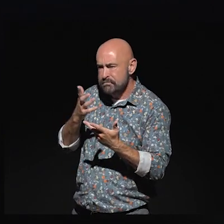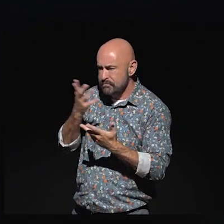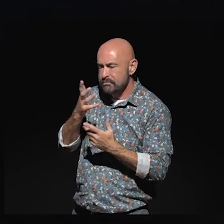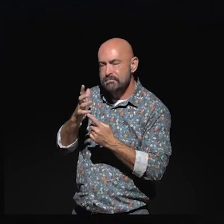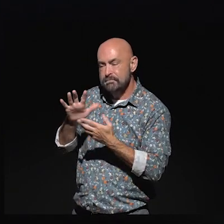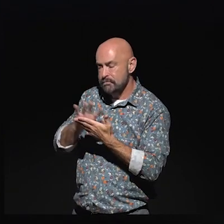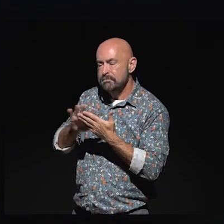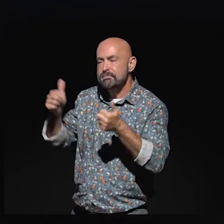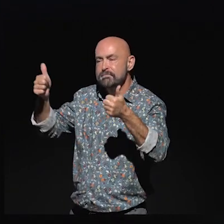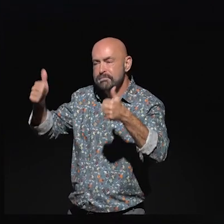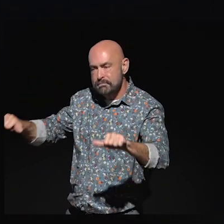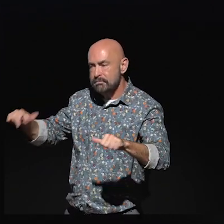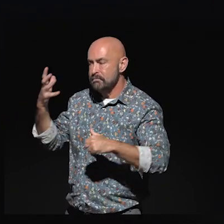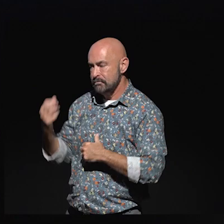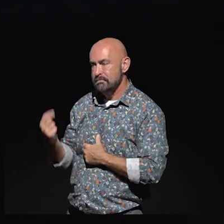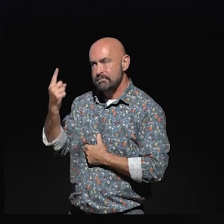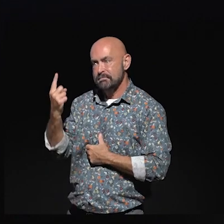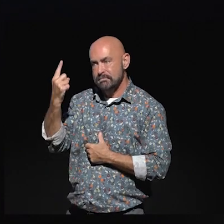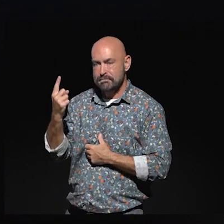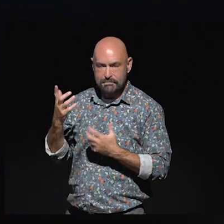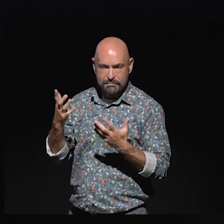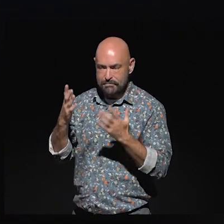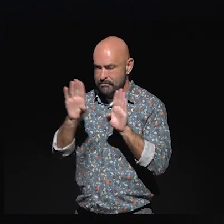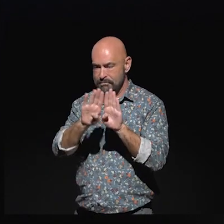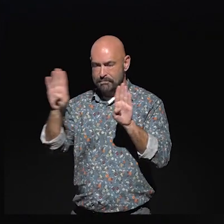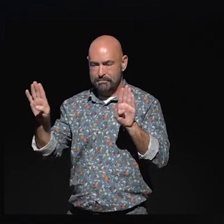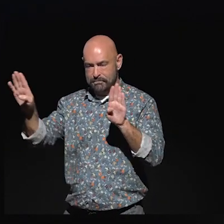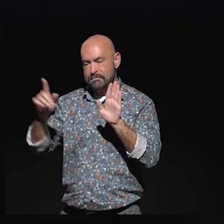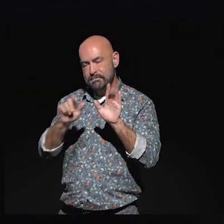that we have it now on our wall beside Madame Moitessier.